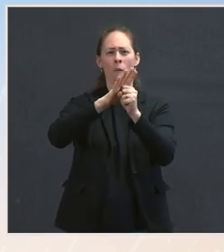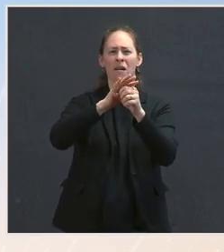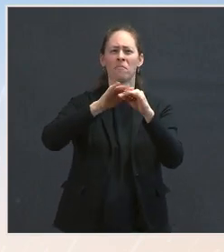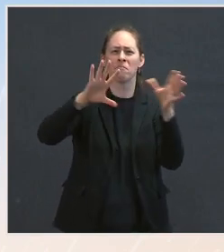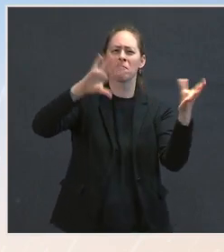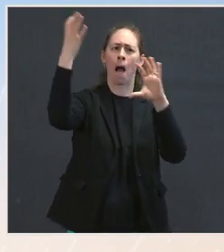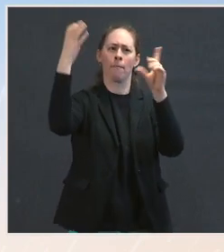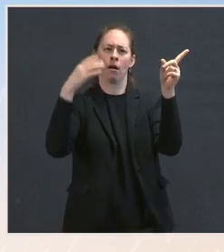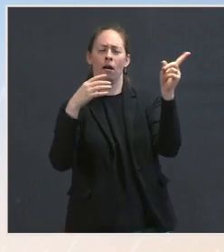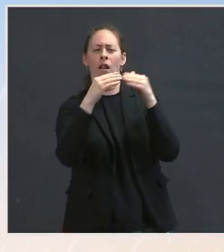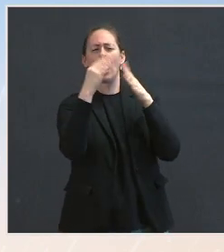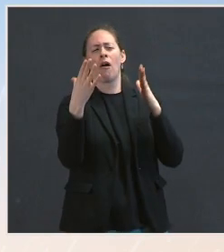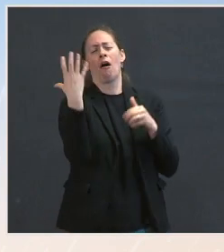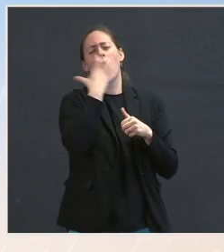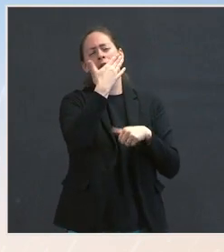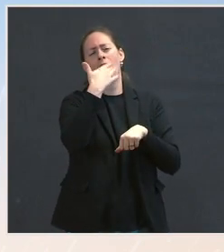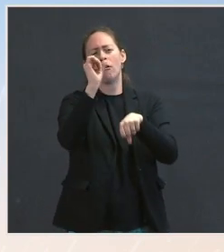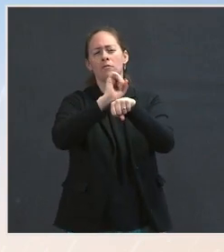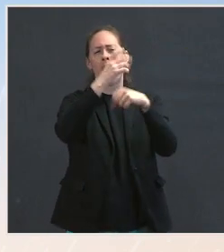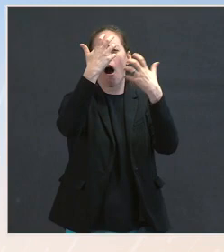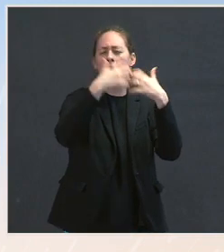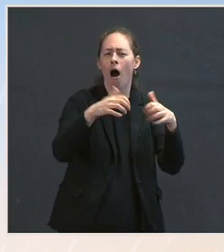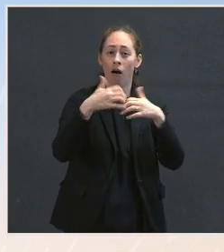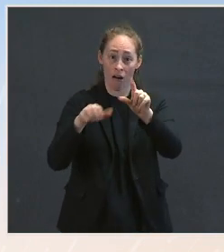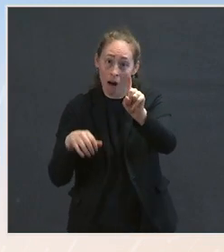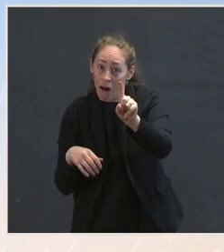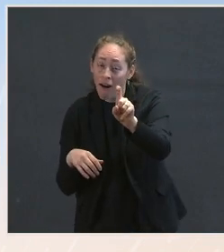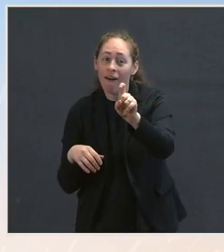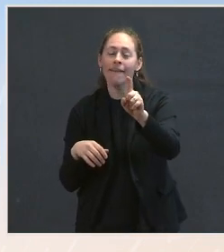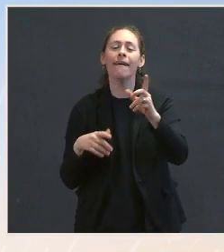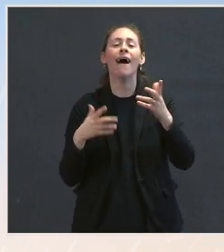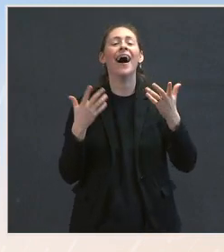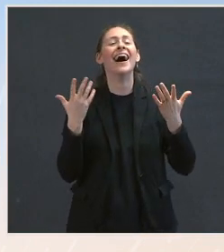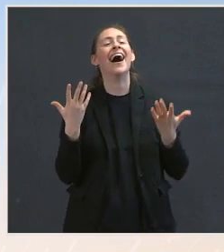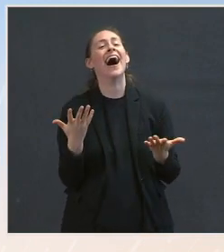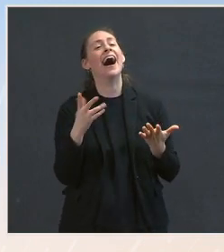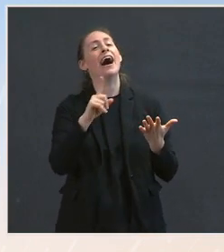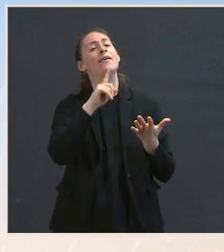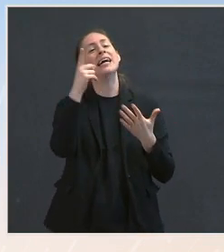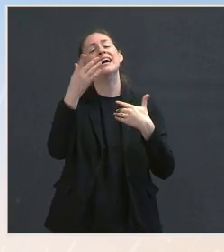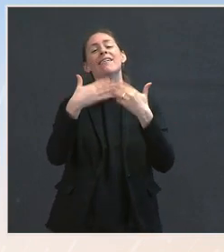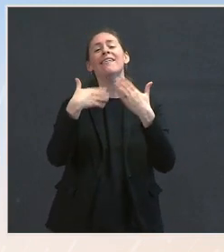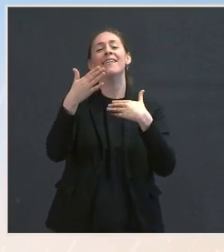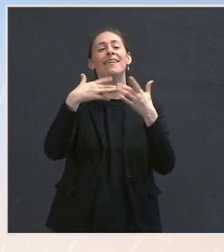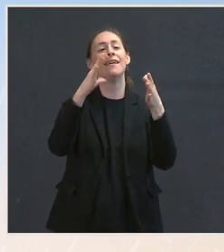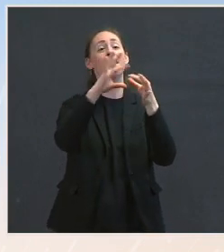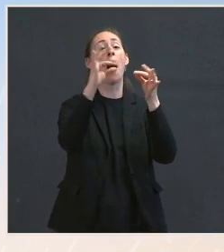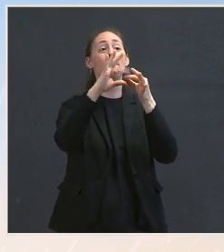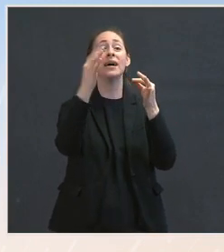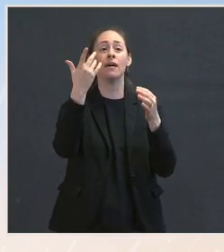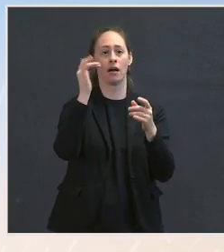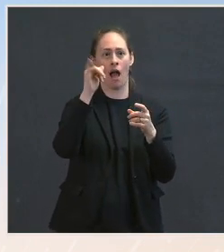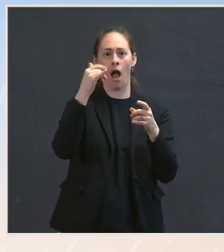Ms. Psaki: Well, first of all, I think, to be fair, let's put all of the comments in context, which sometimes is missing from these conversations